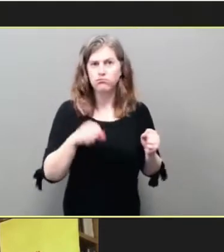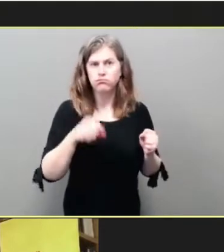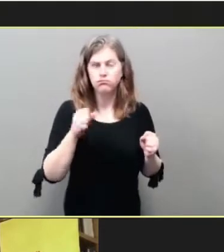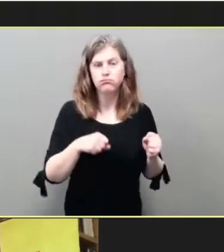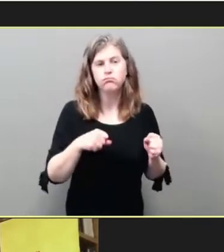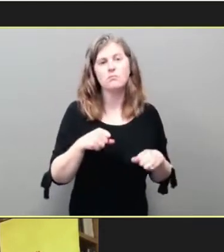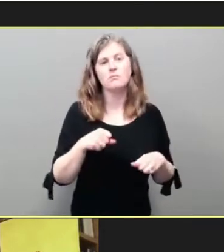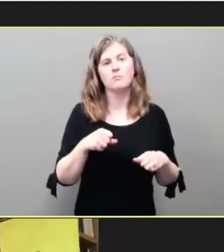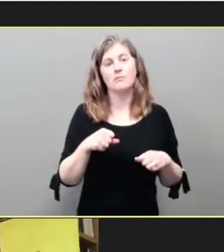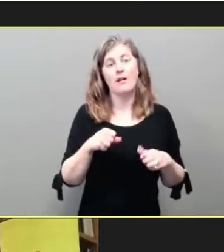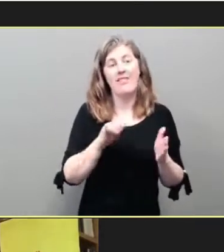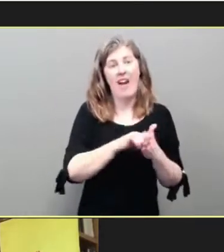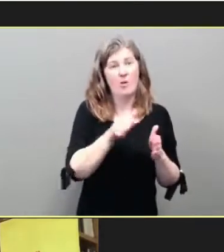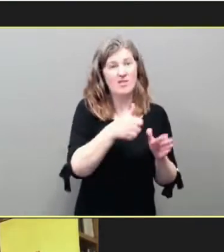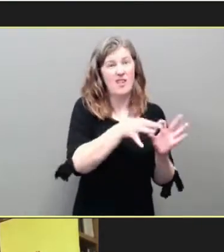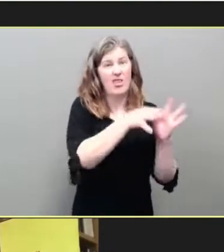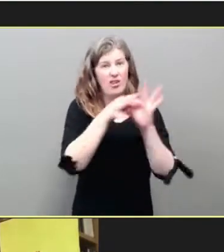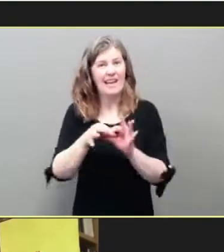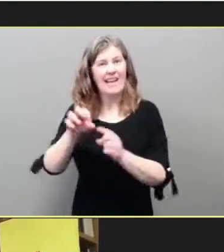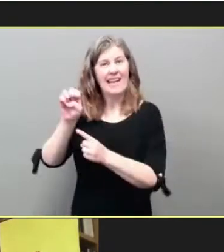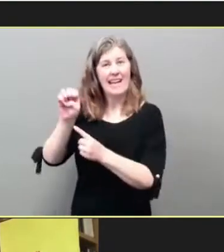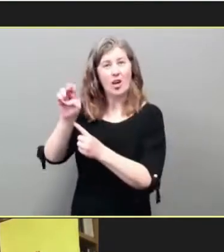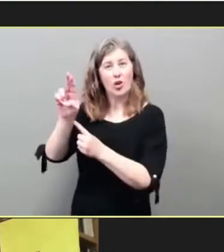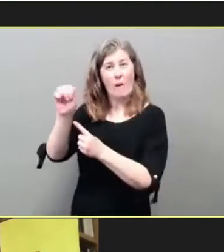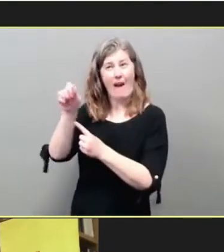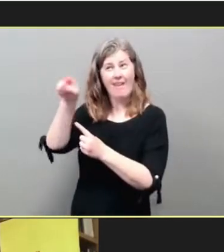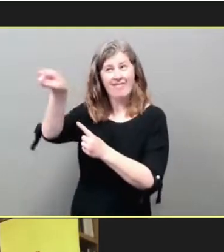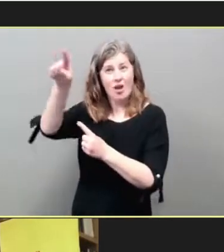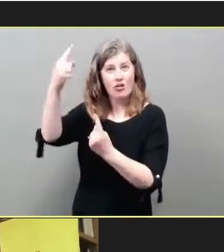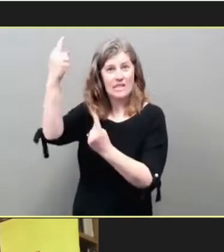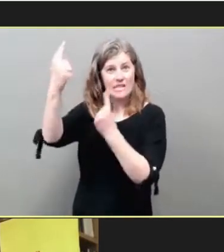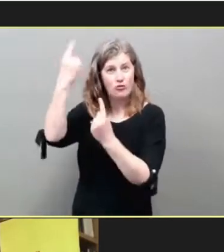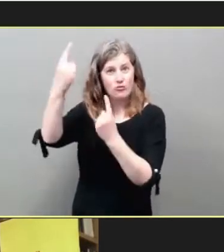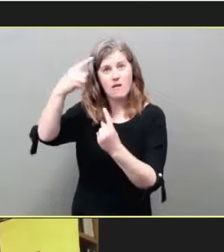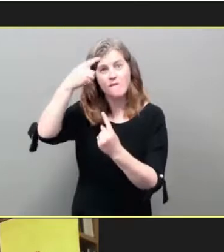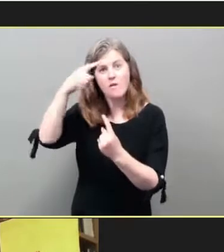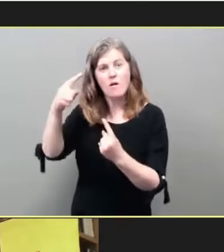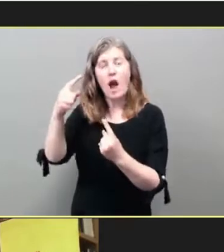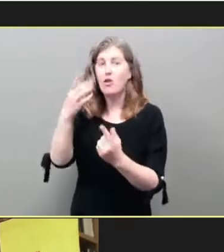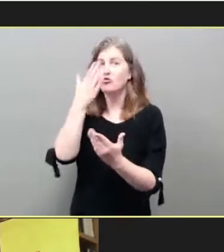there was another EU and consideration for Uh and good data to show that